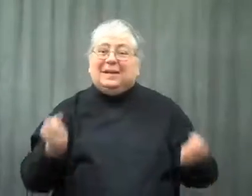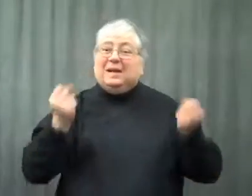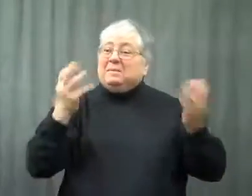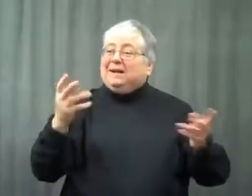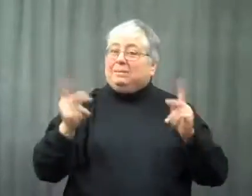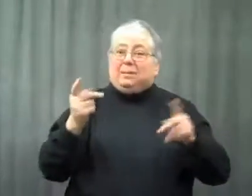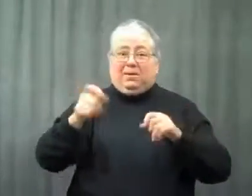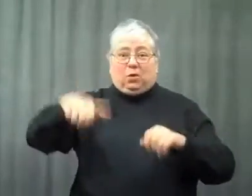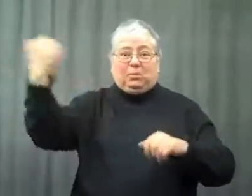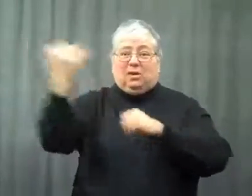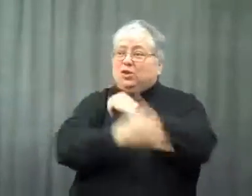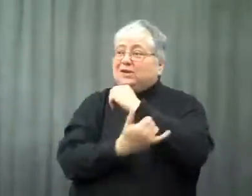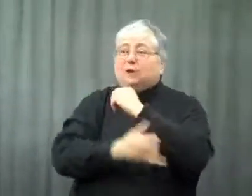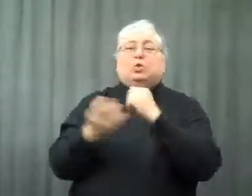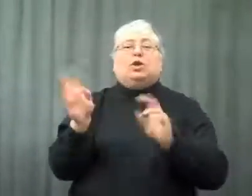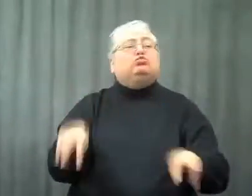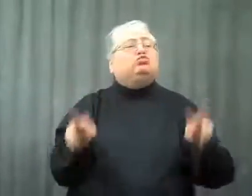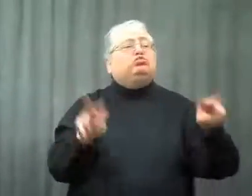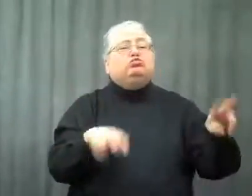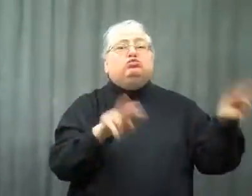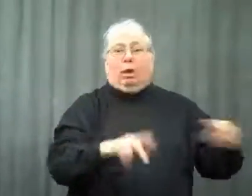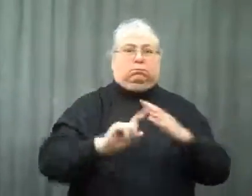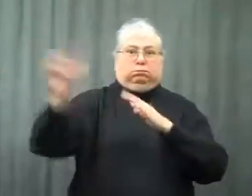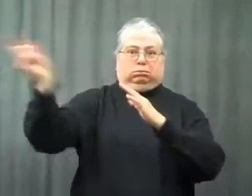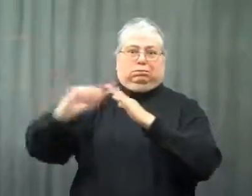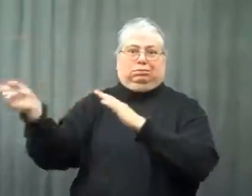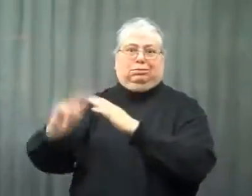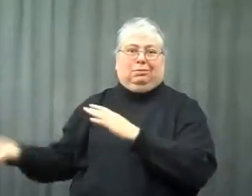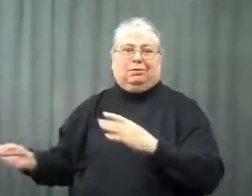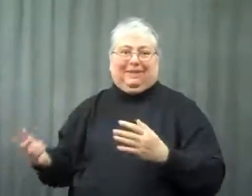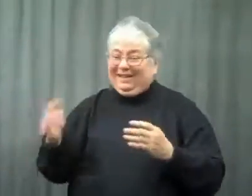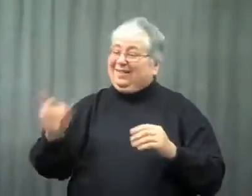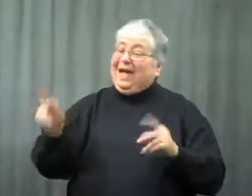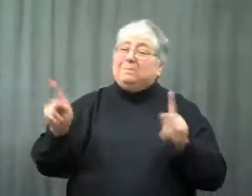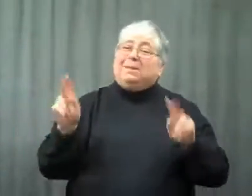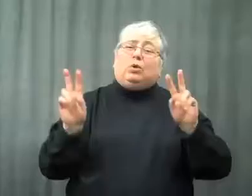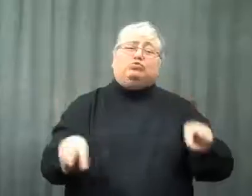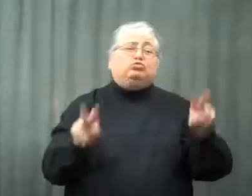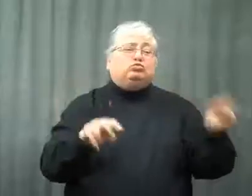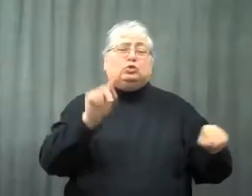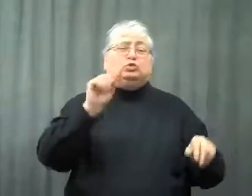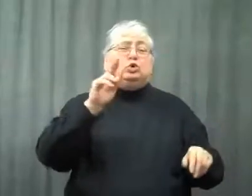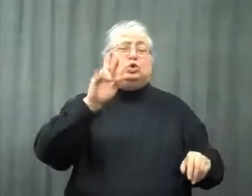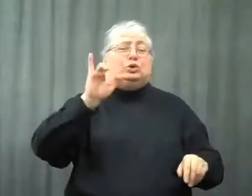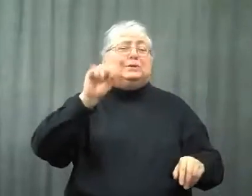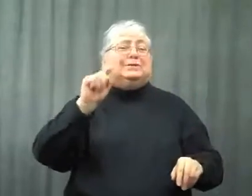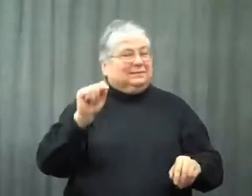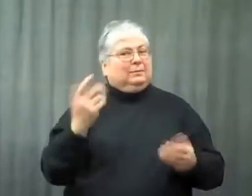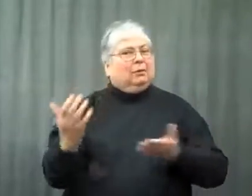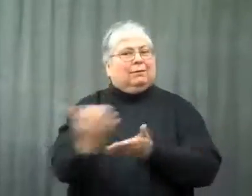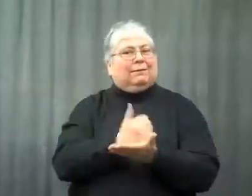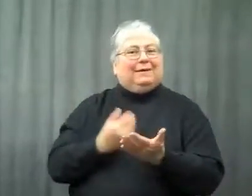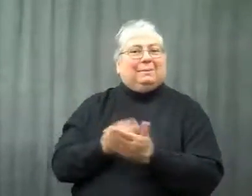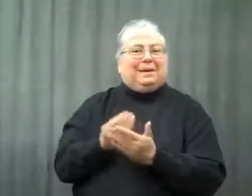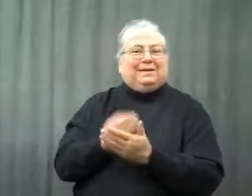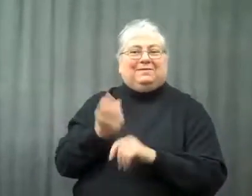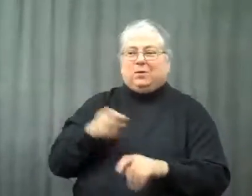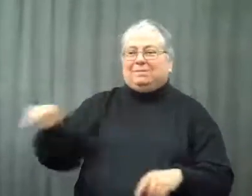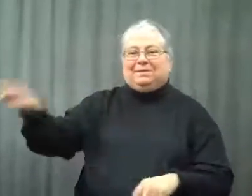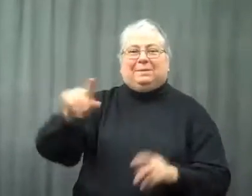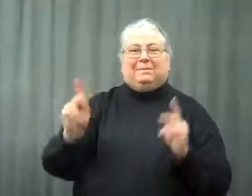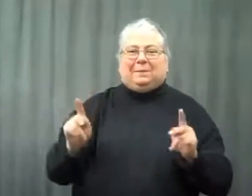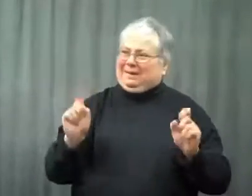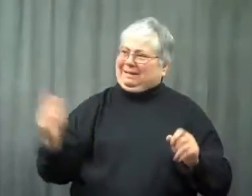Tourists had fled the country, and a lot of people made their living from them,